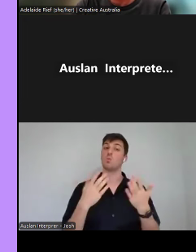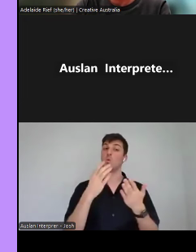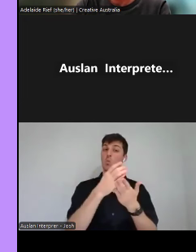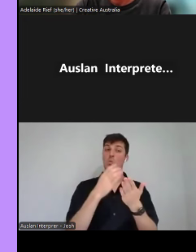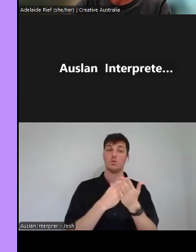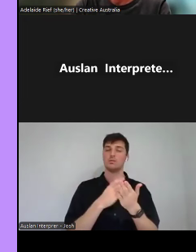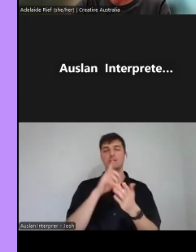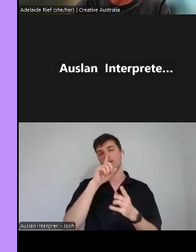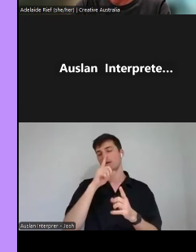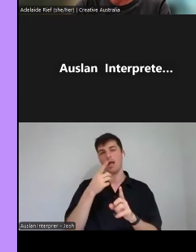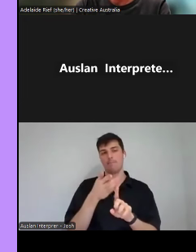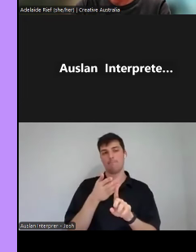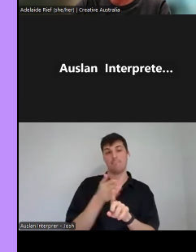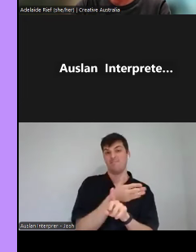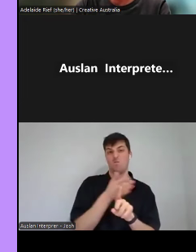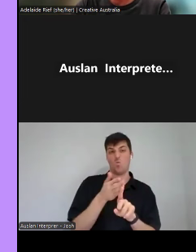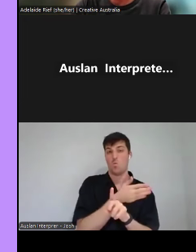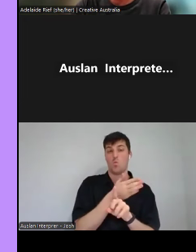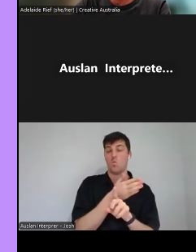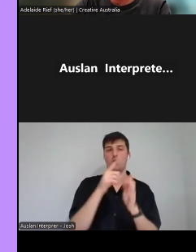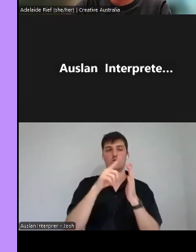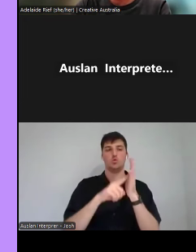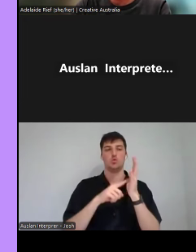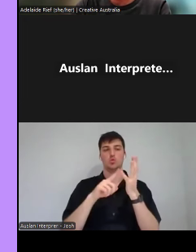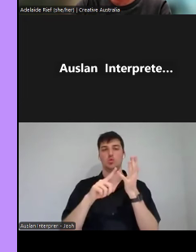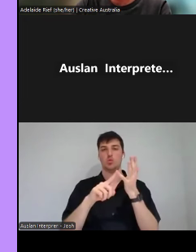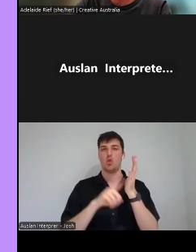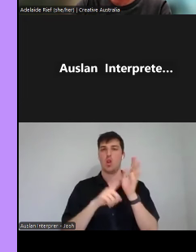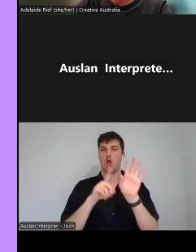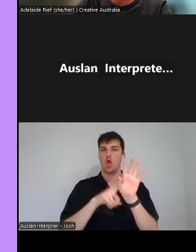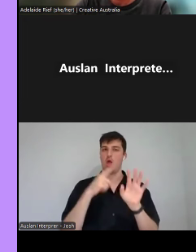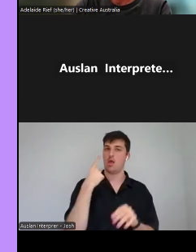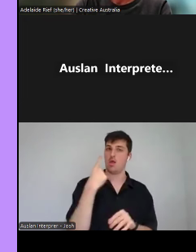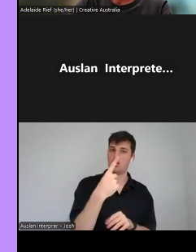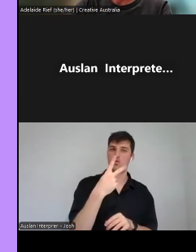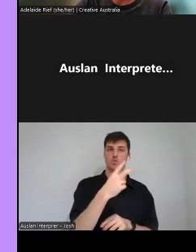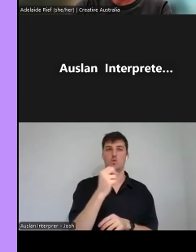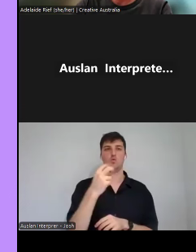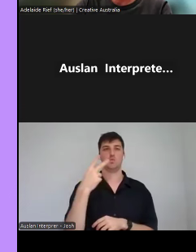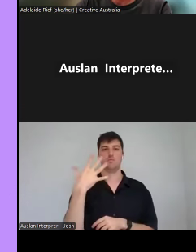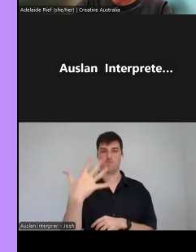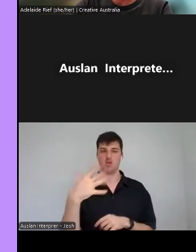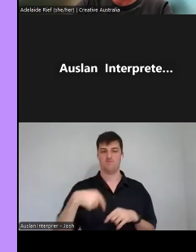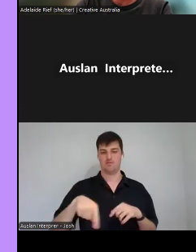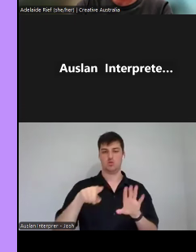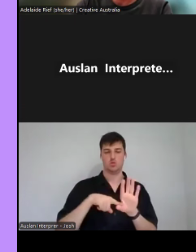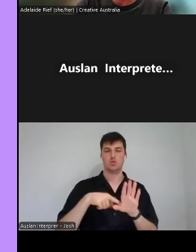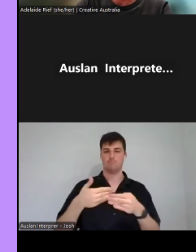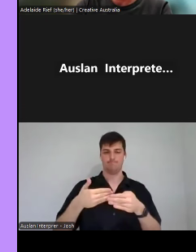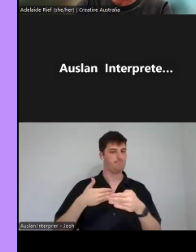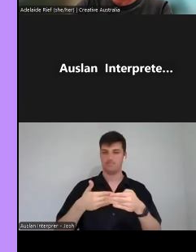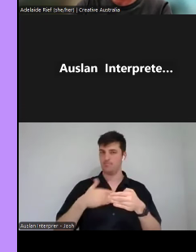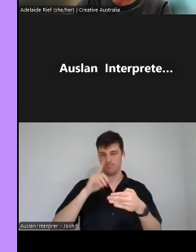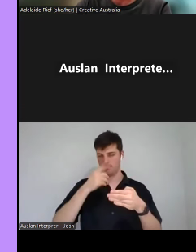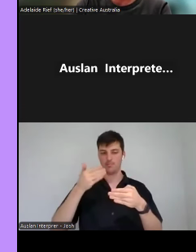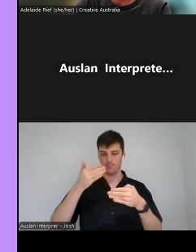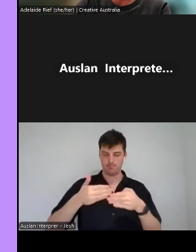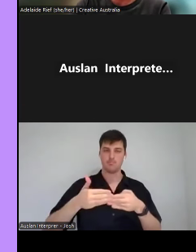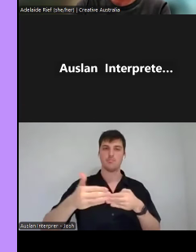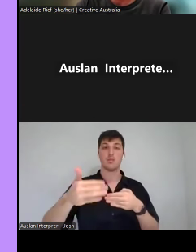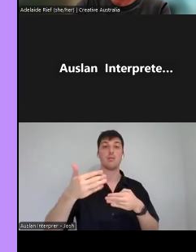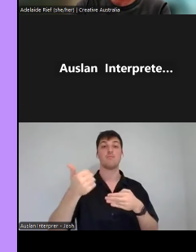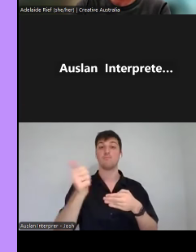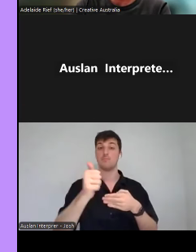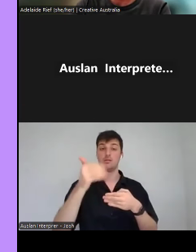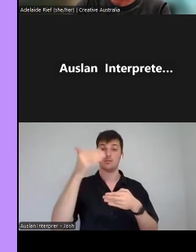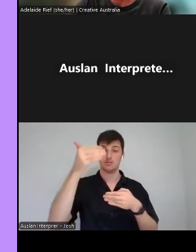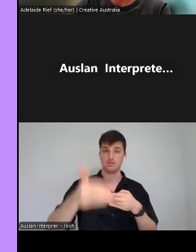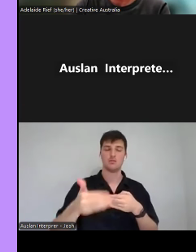than 1st of July 2025, so that's 1 July this year. And the course must be complete by 30 June 2026,